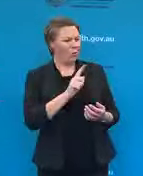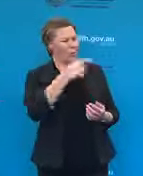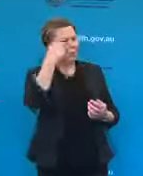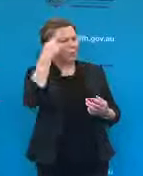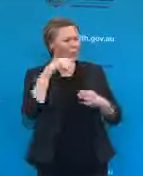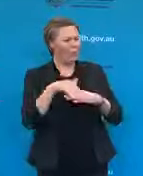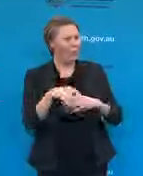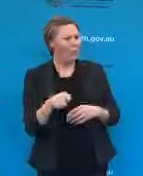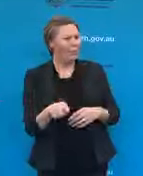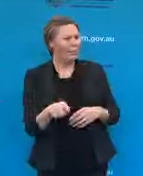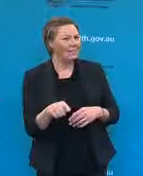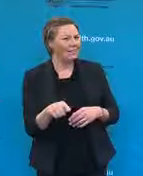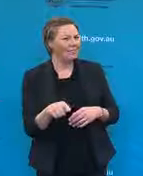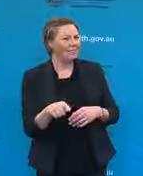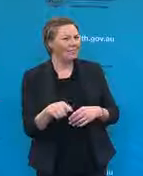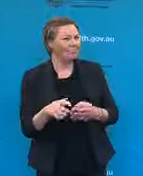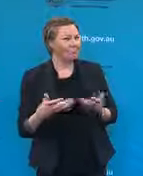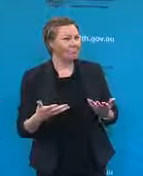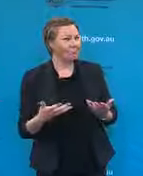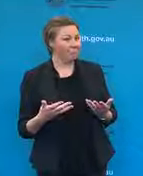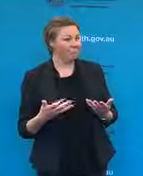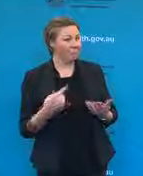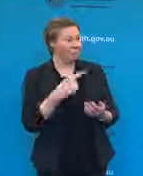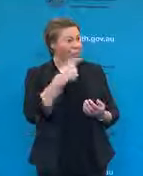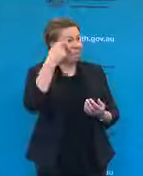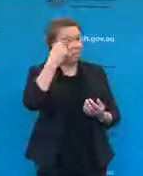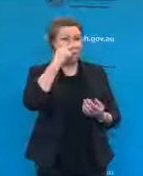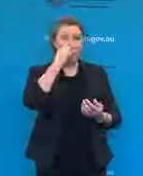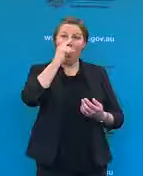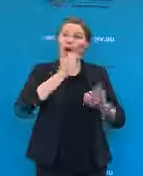Is that something that is feasible or is it a bit unrealistic?